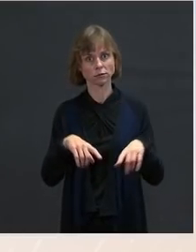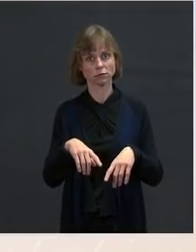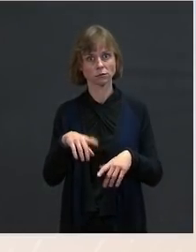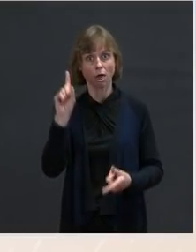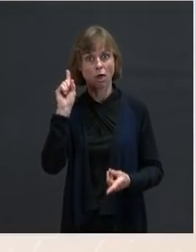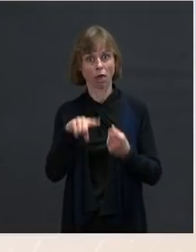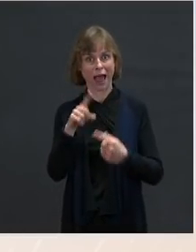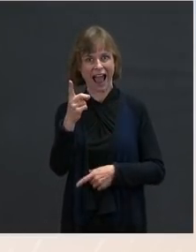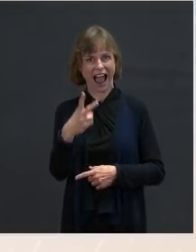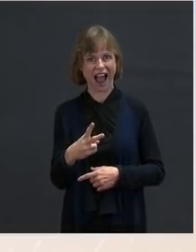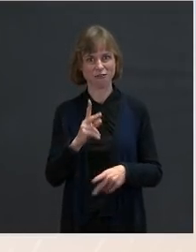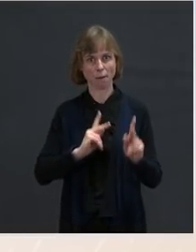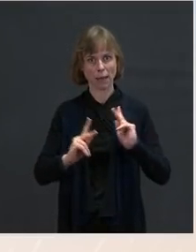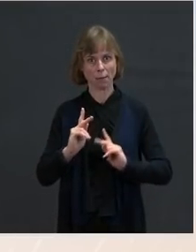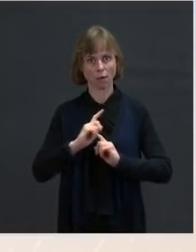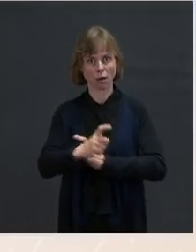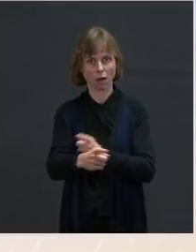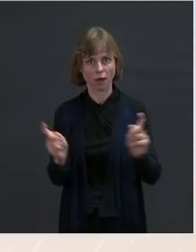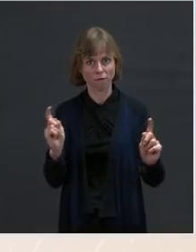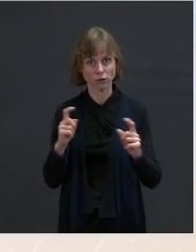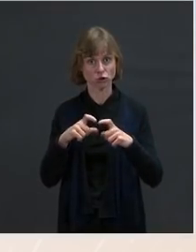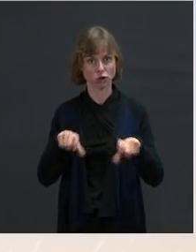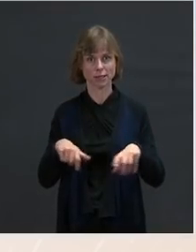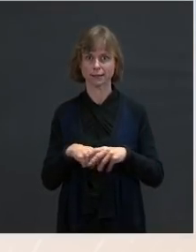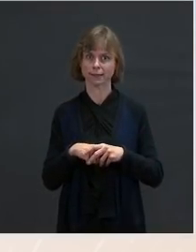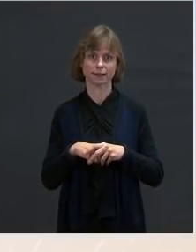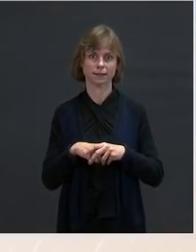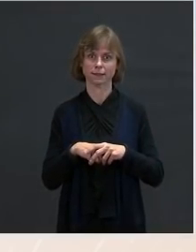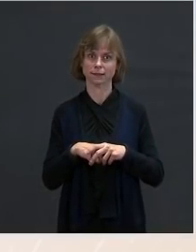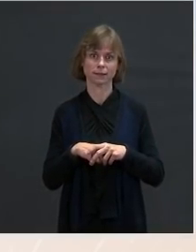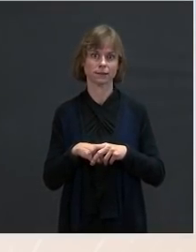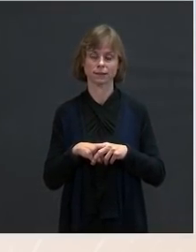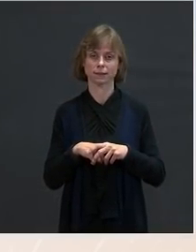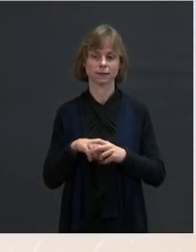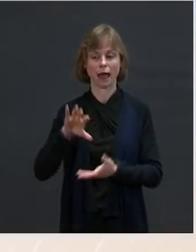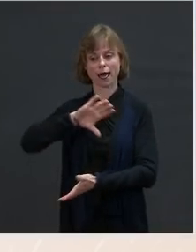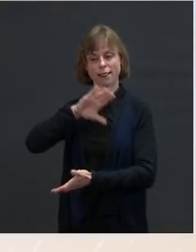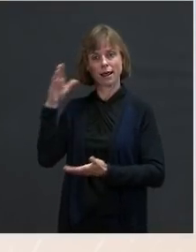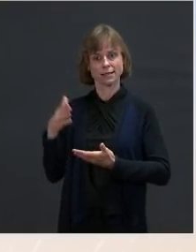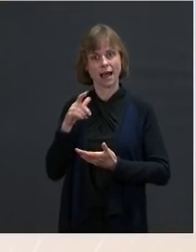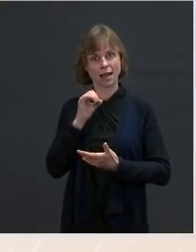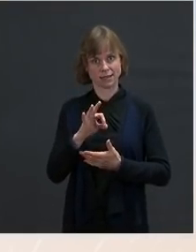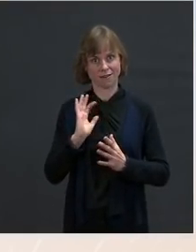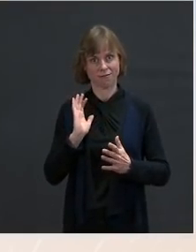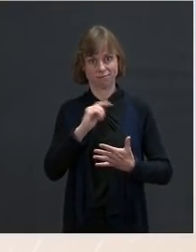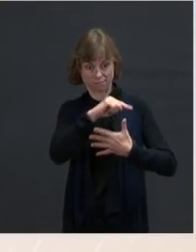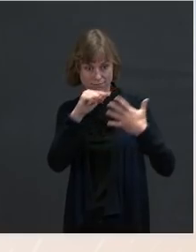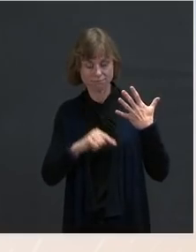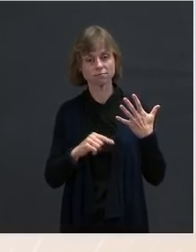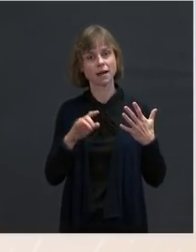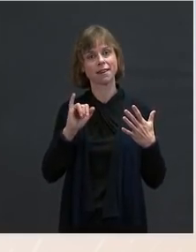You know, the point he's making is that the size of the package is a reflection of the size of the crisis. The Press: And you mentioned at the top of your remarks